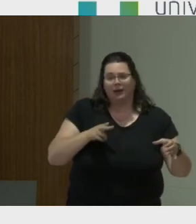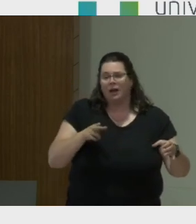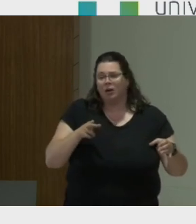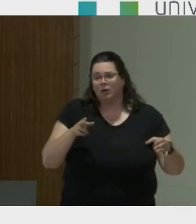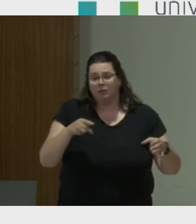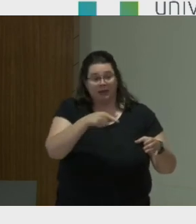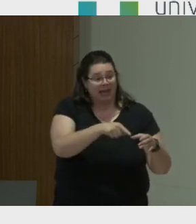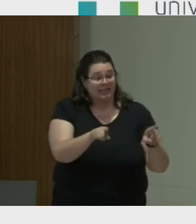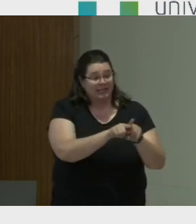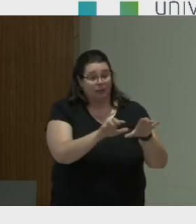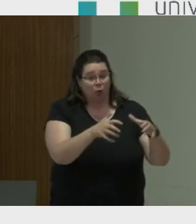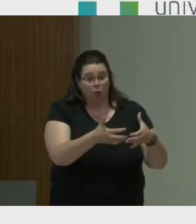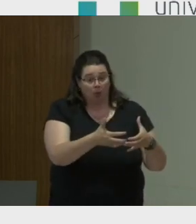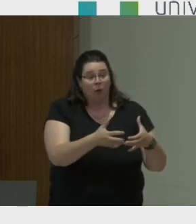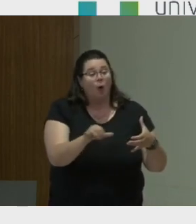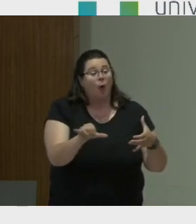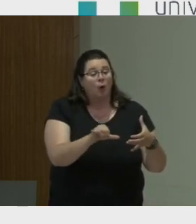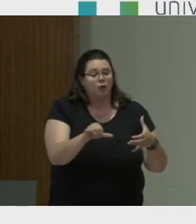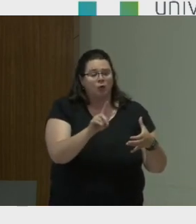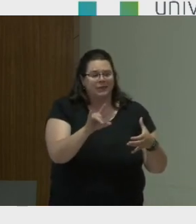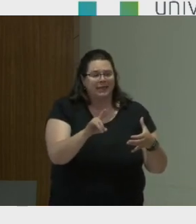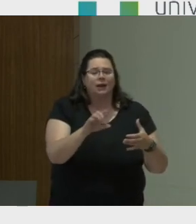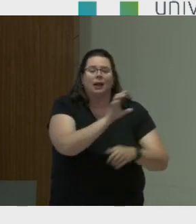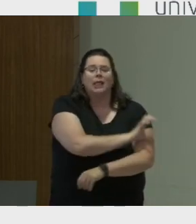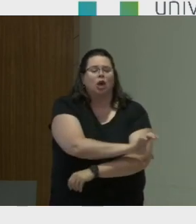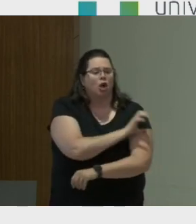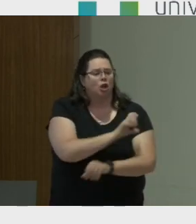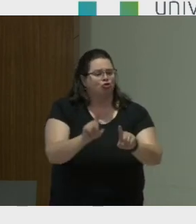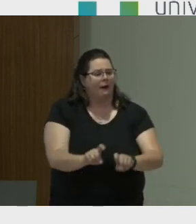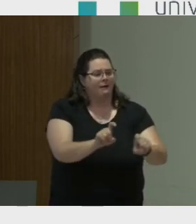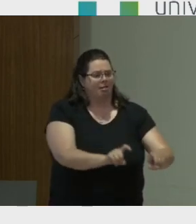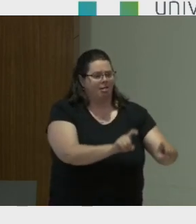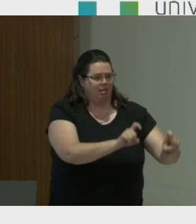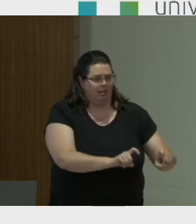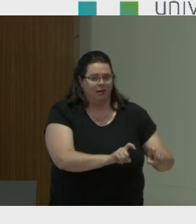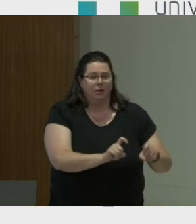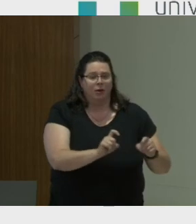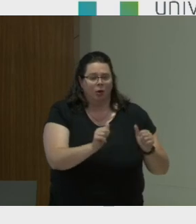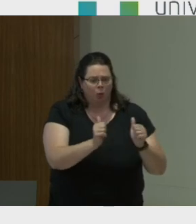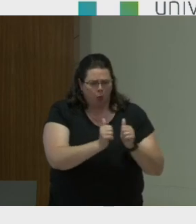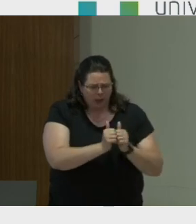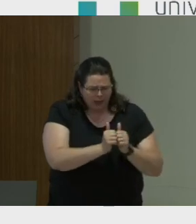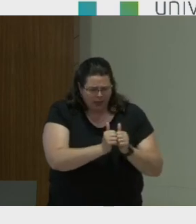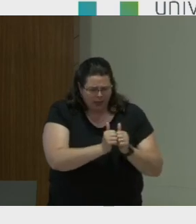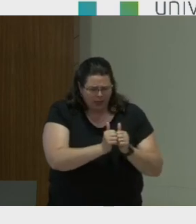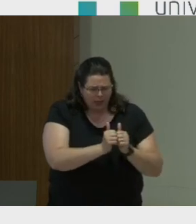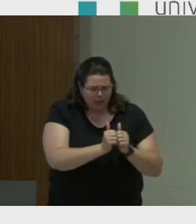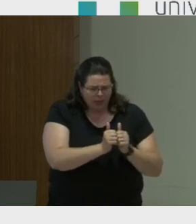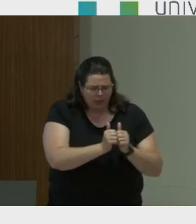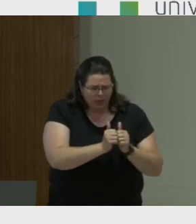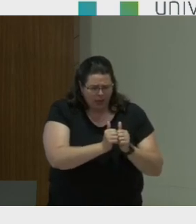Rostock performed a clinical trial with role plays and information of children